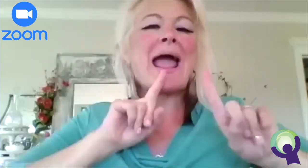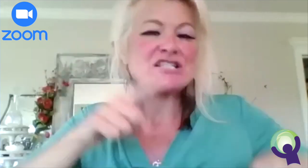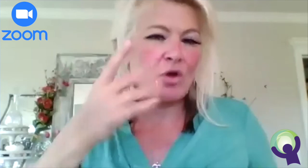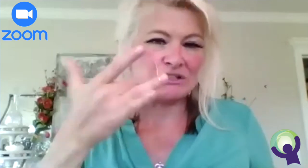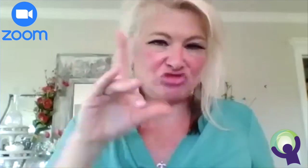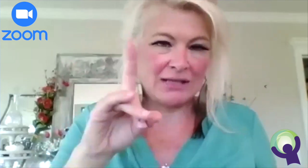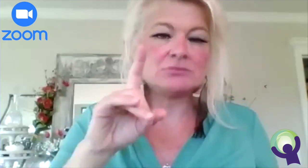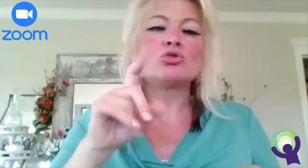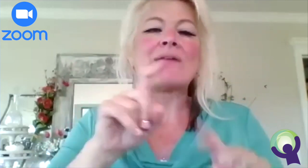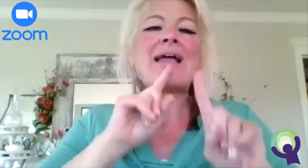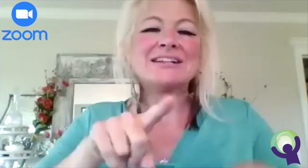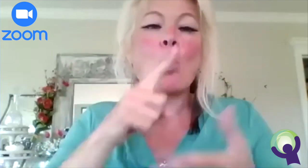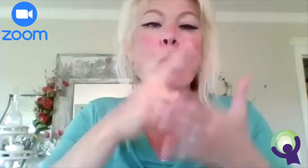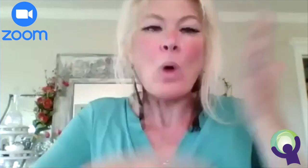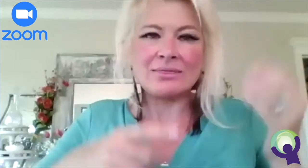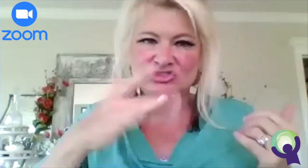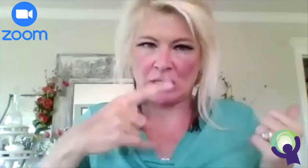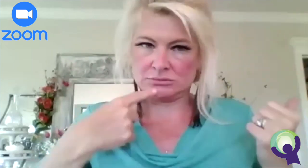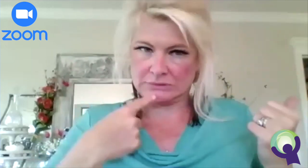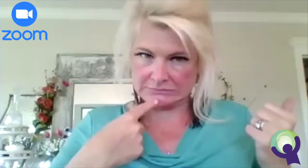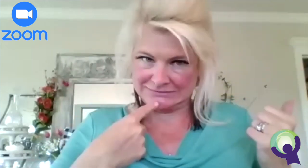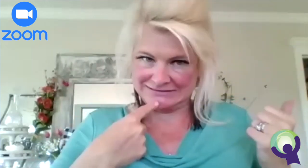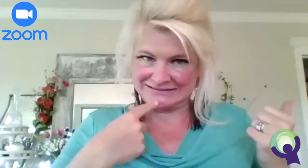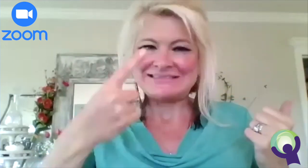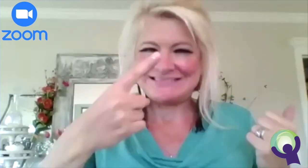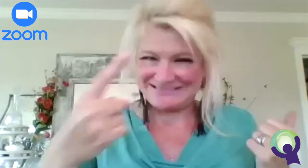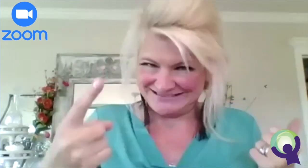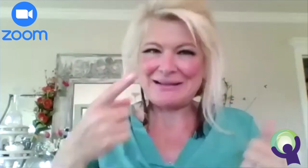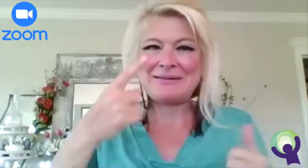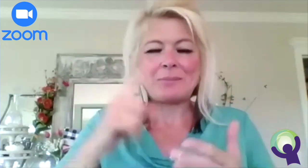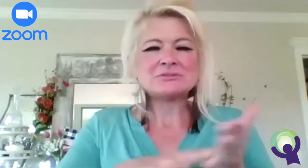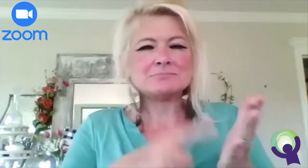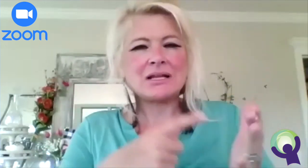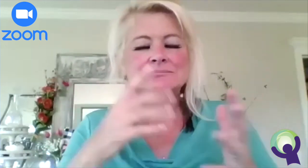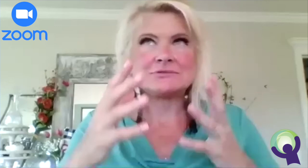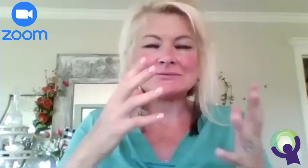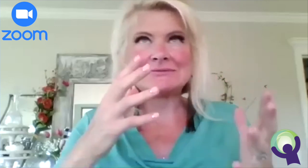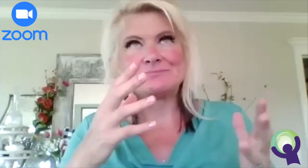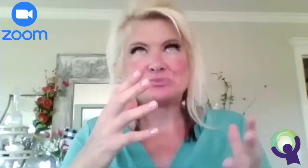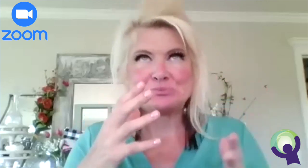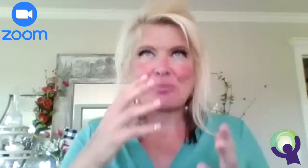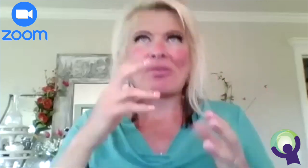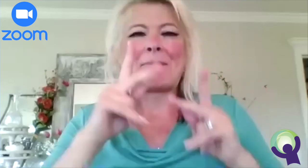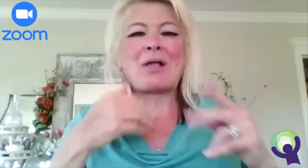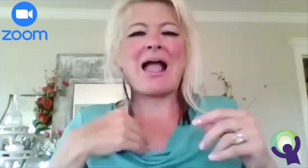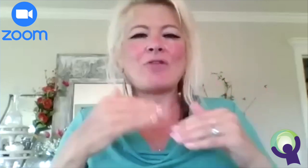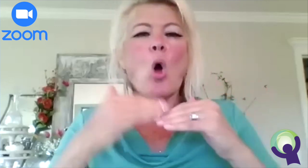the interpreters are not answering for the child. They're just answering what they're saying. So sometimes